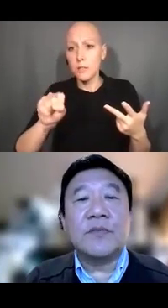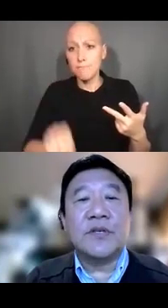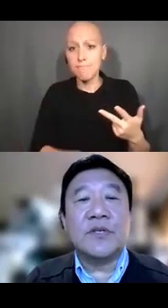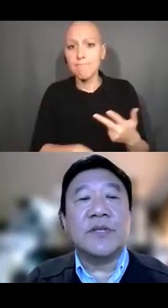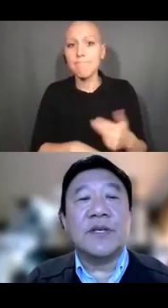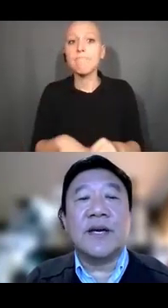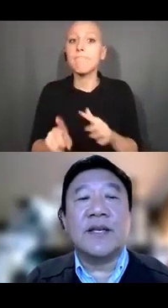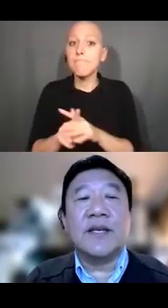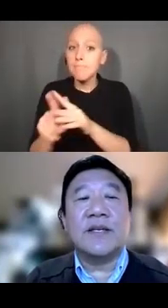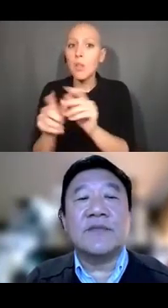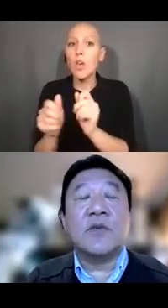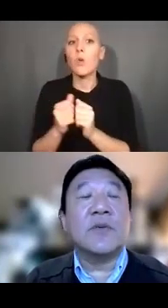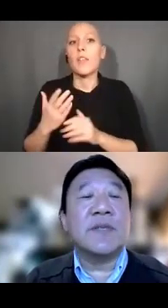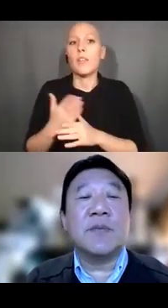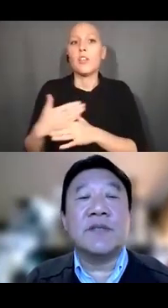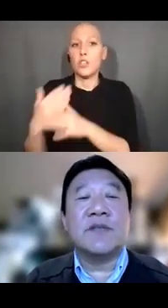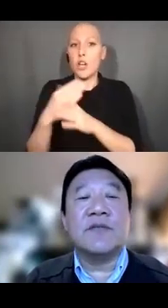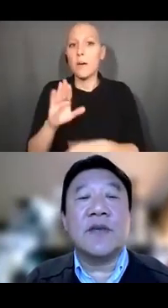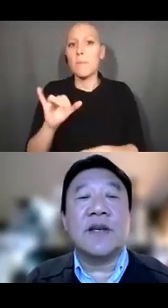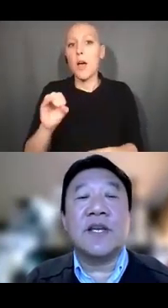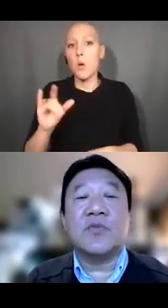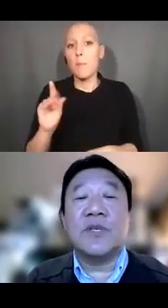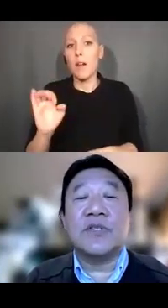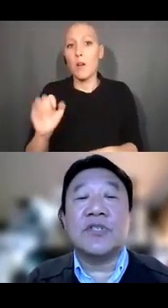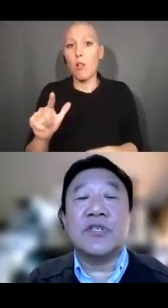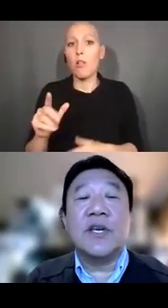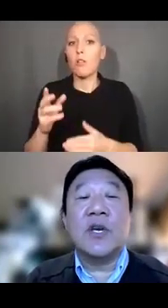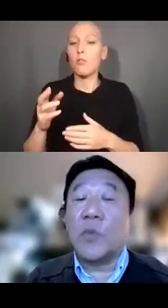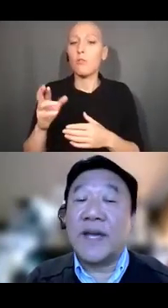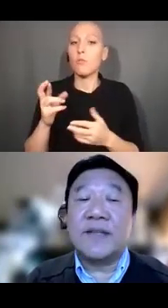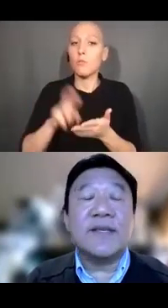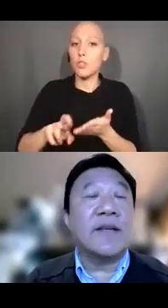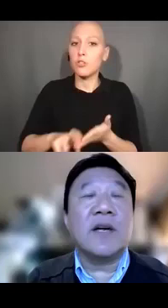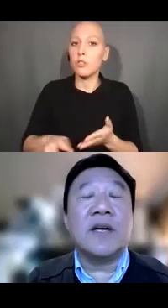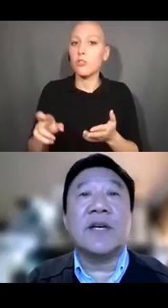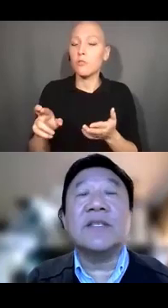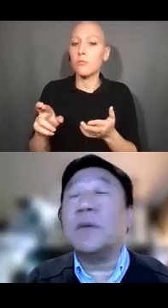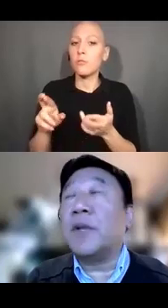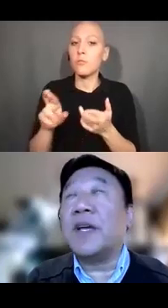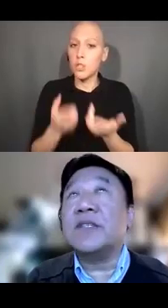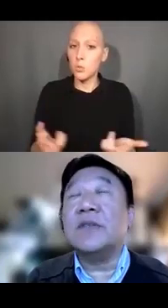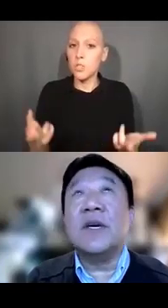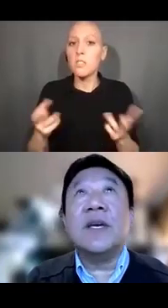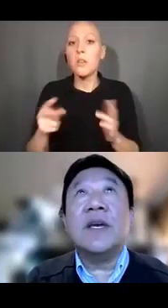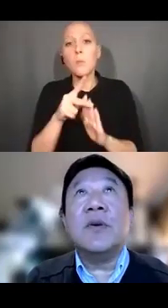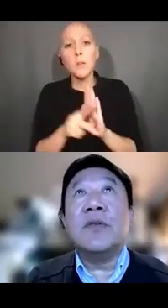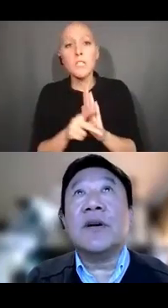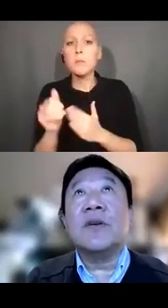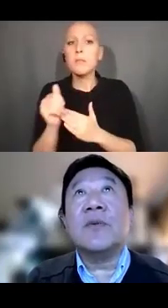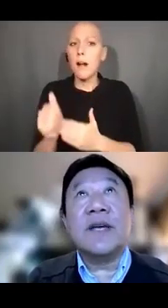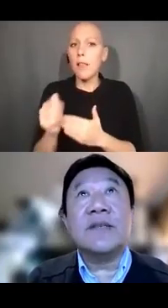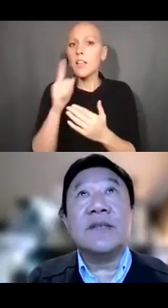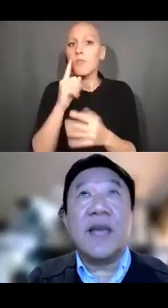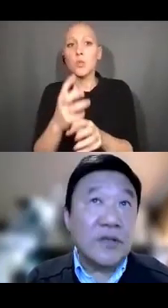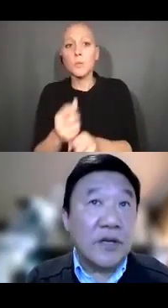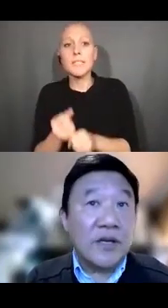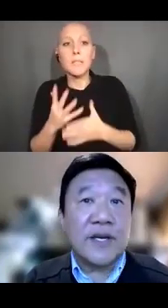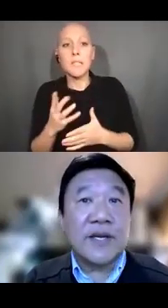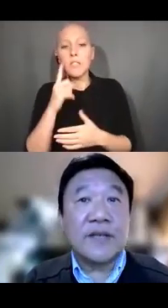Principles and Guidelines for Recipients of NIH Research Grants and Contracts" that applies to both our grants and contracts